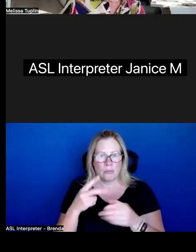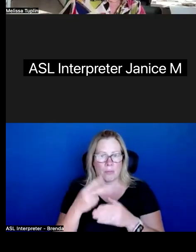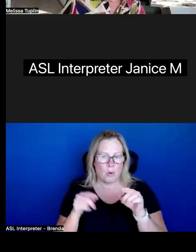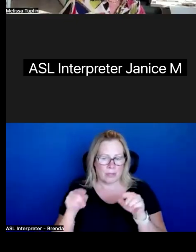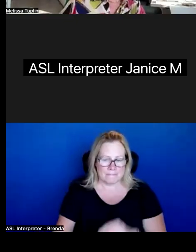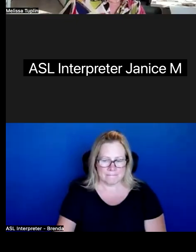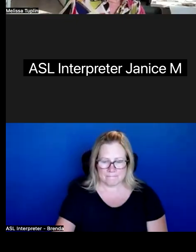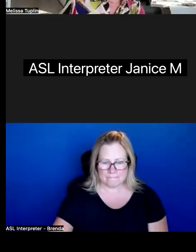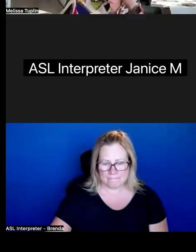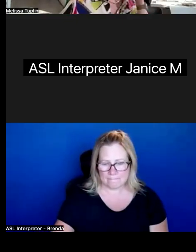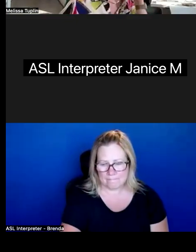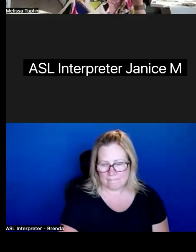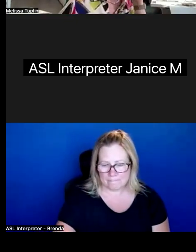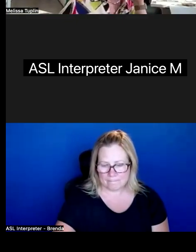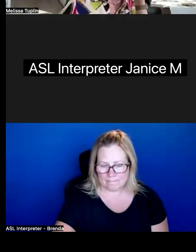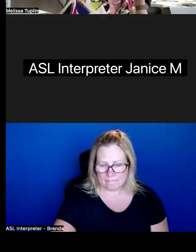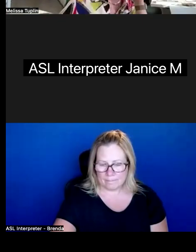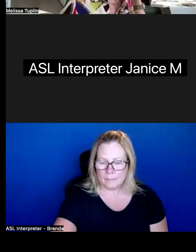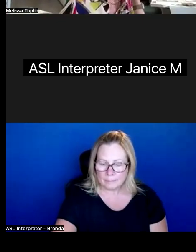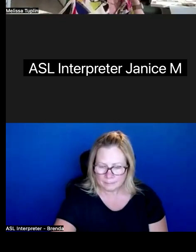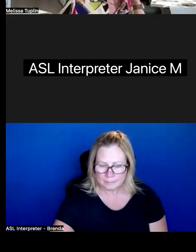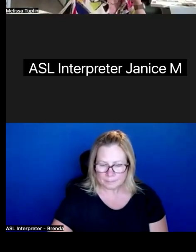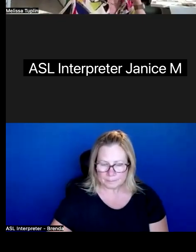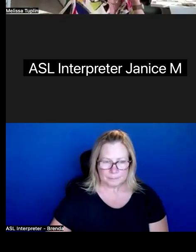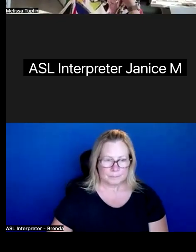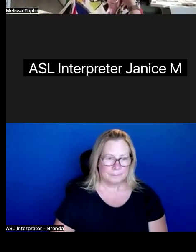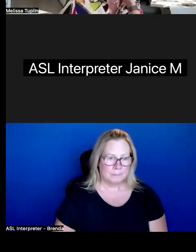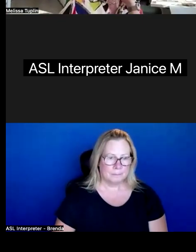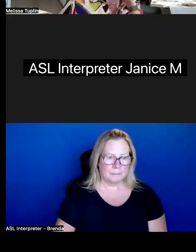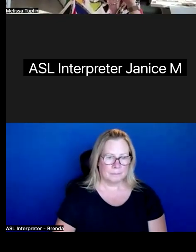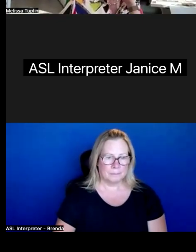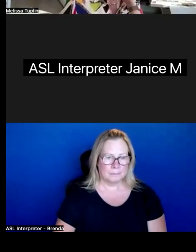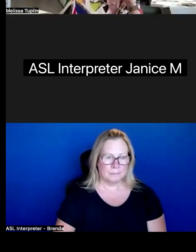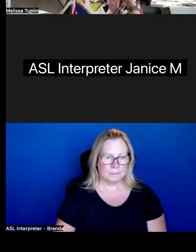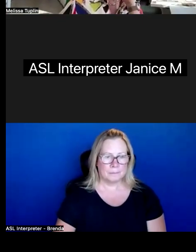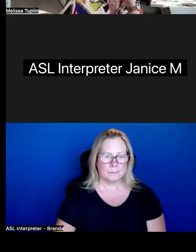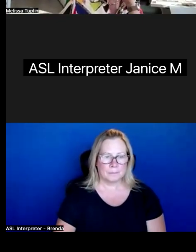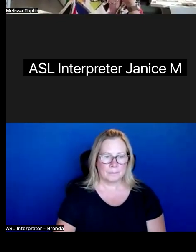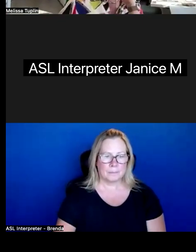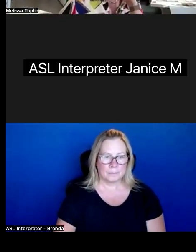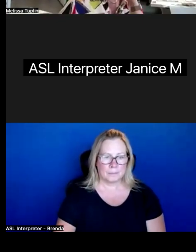The Community Arts Organizations Operating Grant is on a two-year cycle for a couple of reasons.